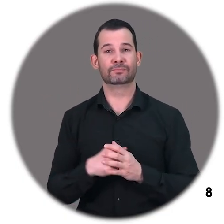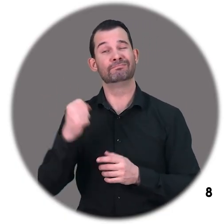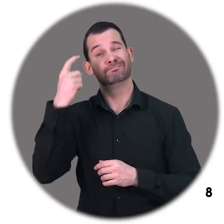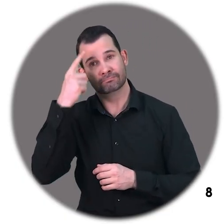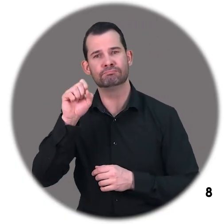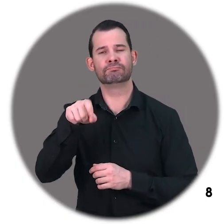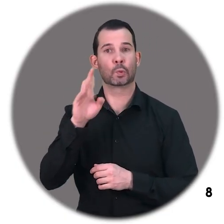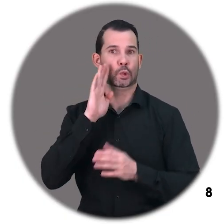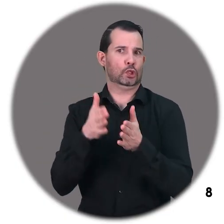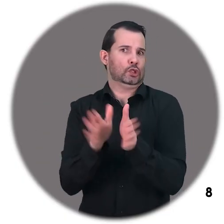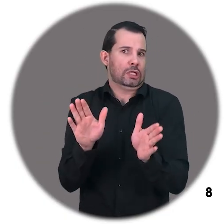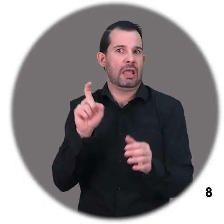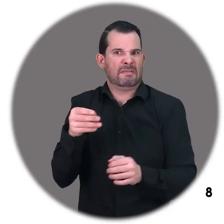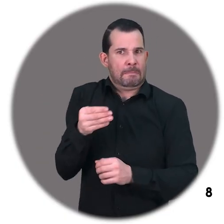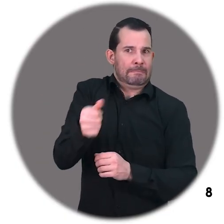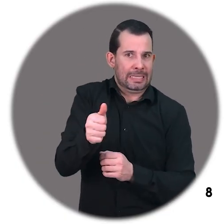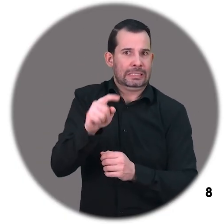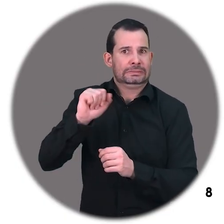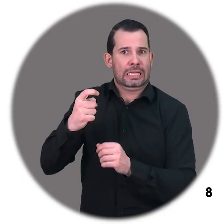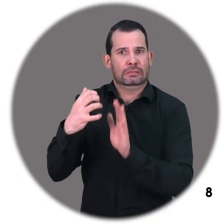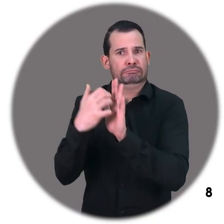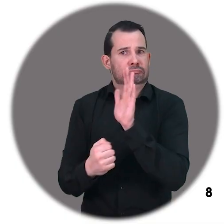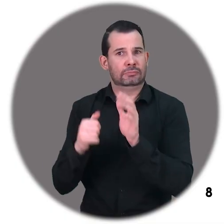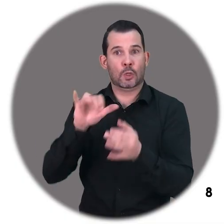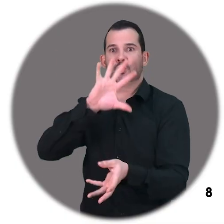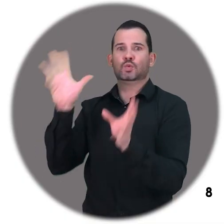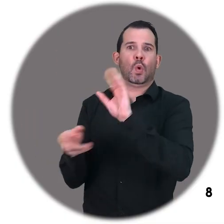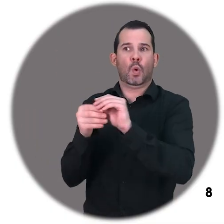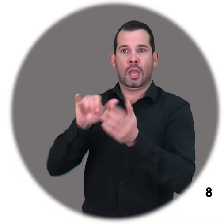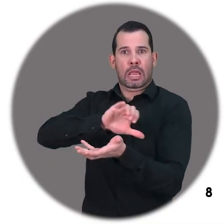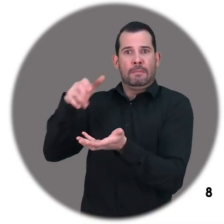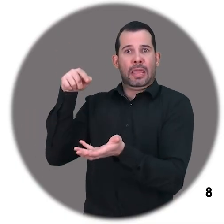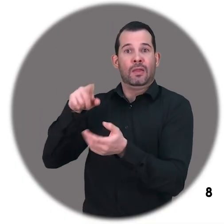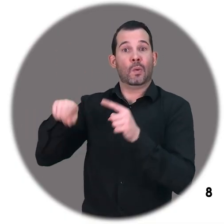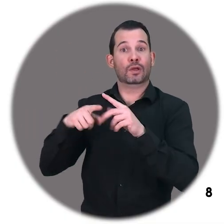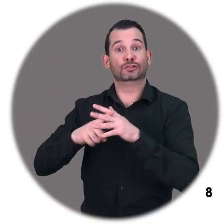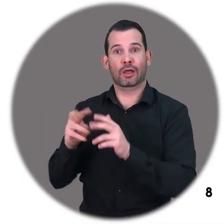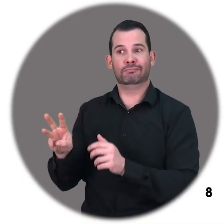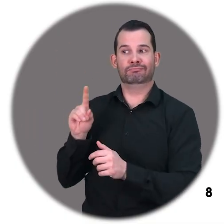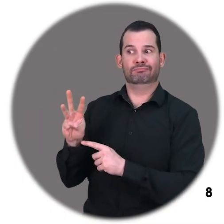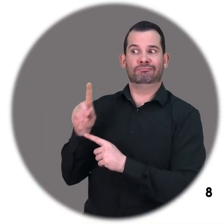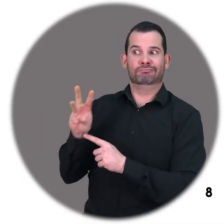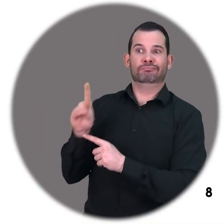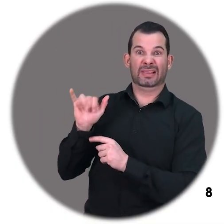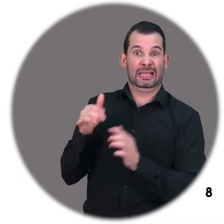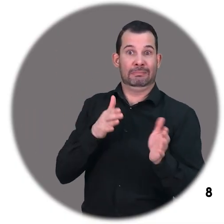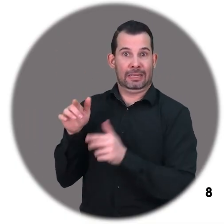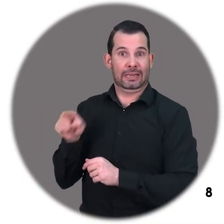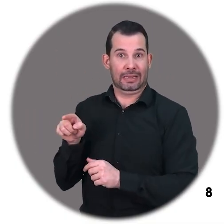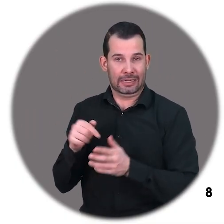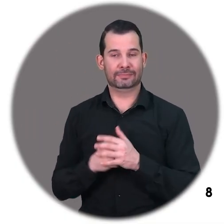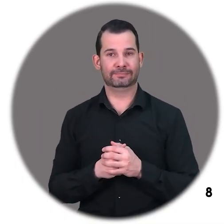However, you generally will pay tax on the total amount when you start making withdrawals from that plan.